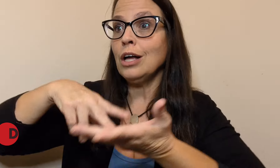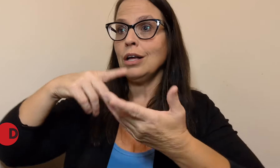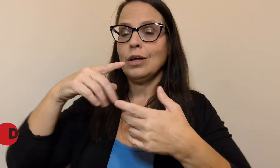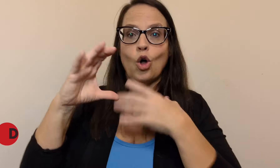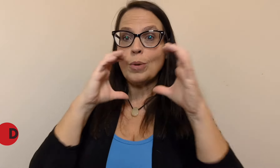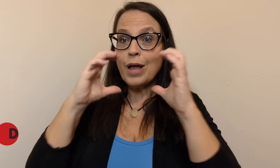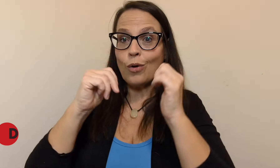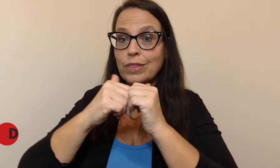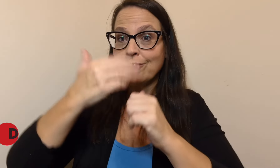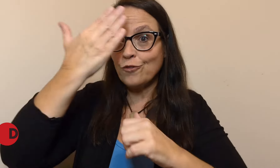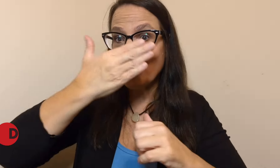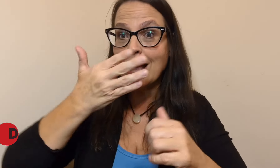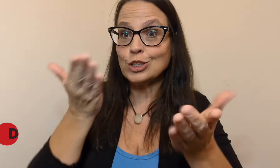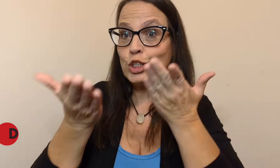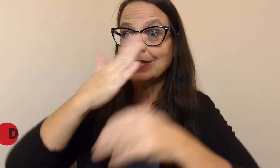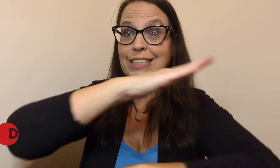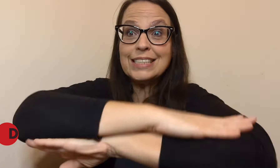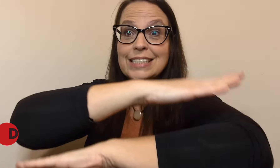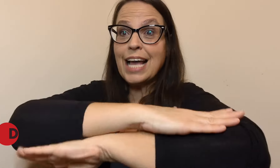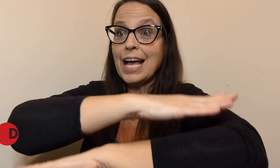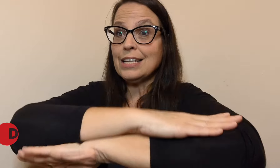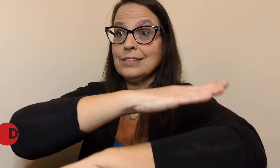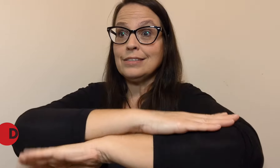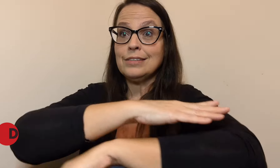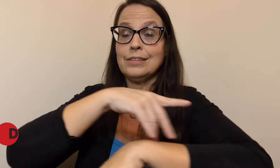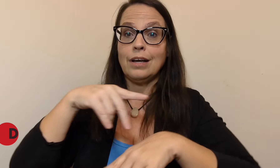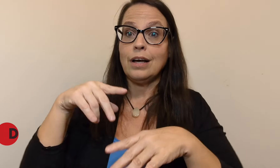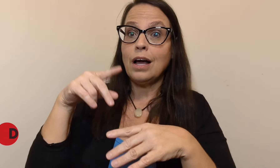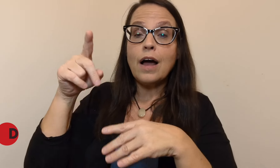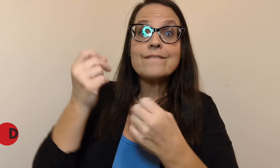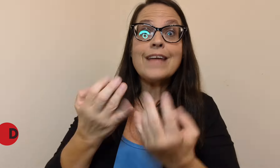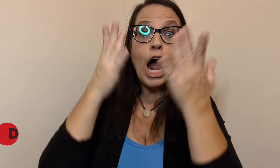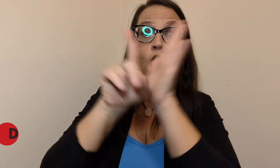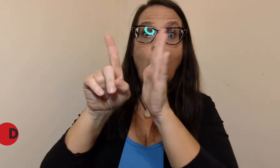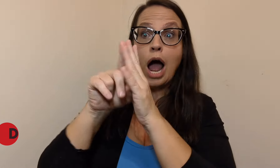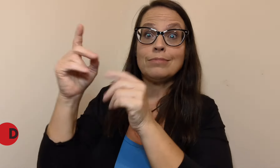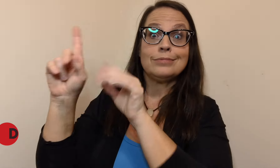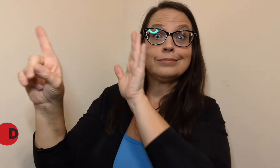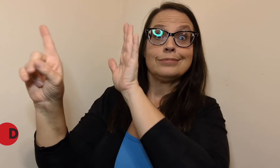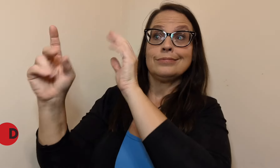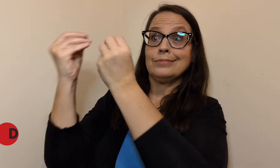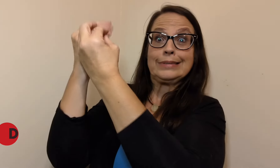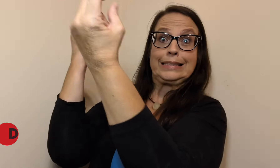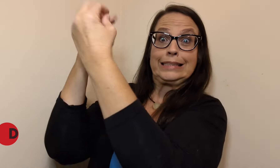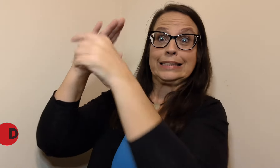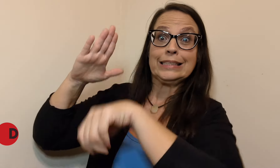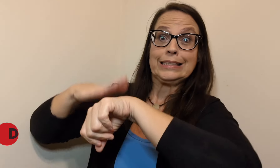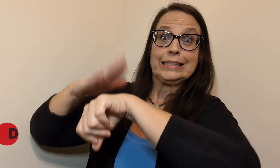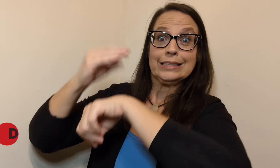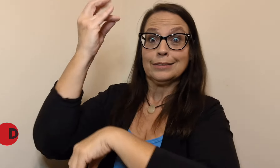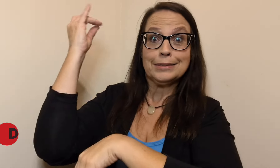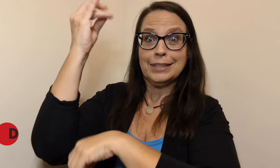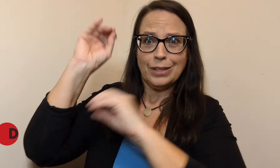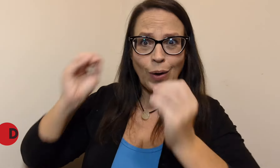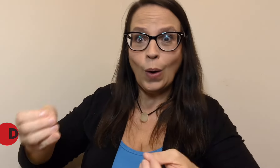communication with front or service desk, real-time text for fire alarm